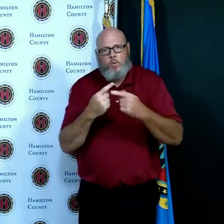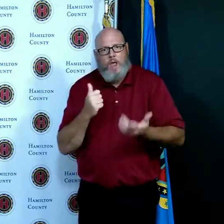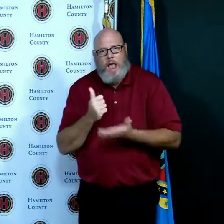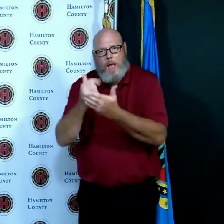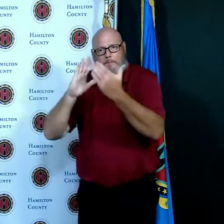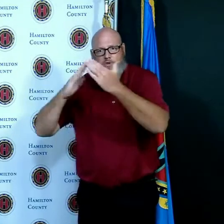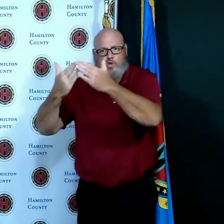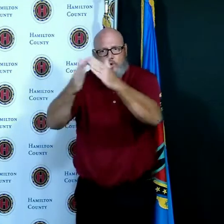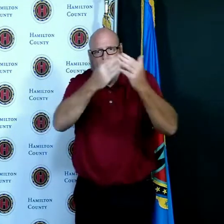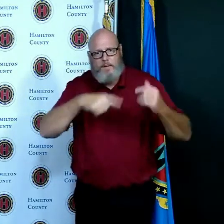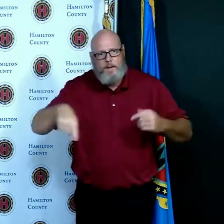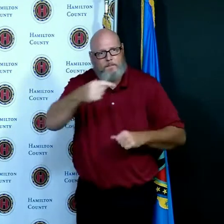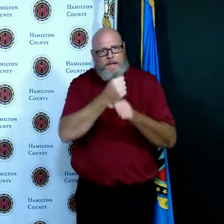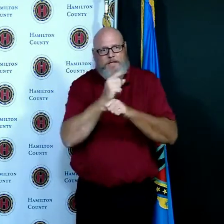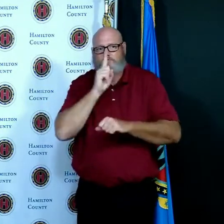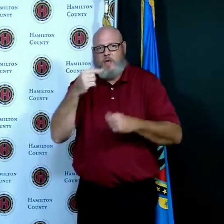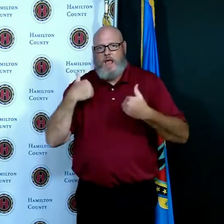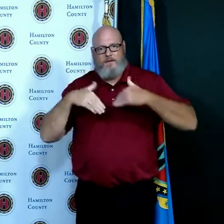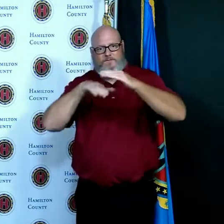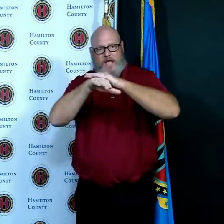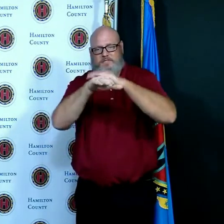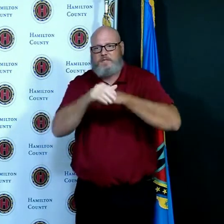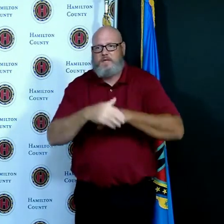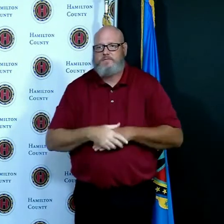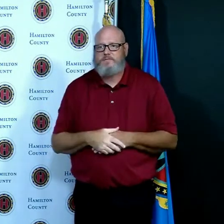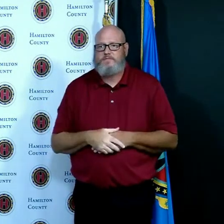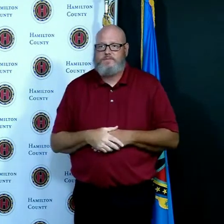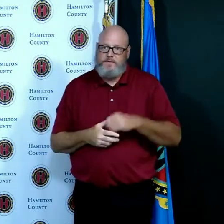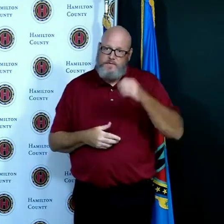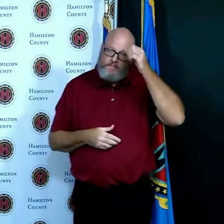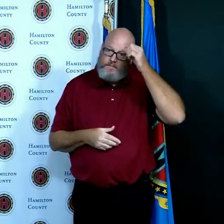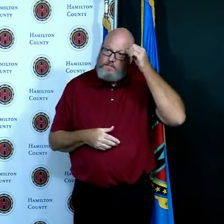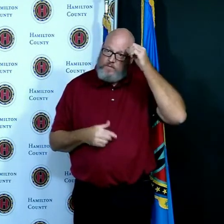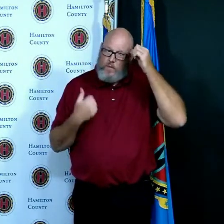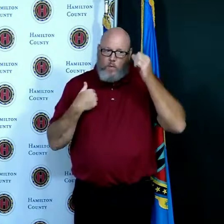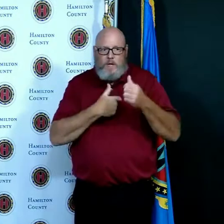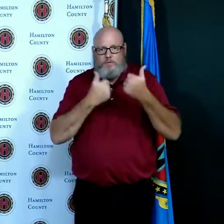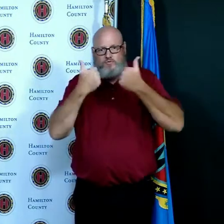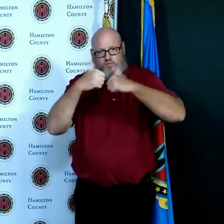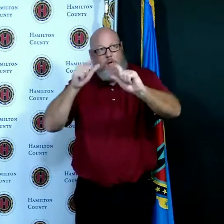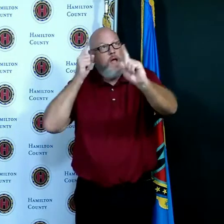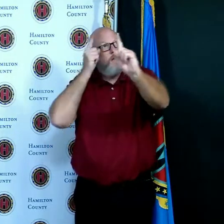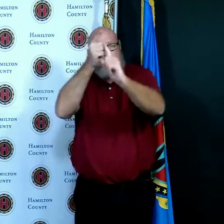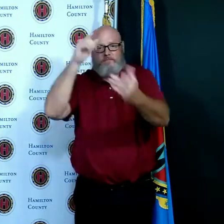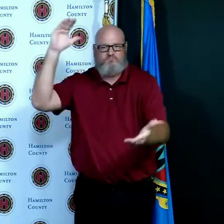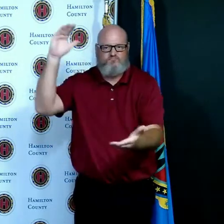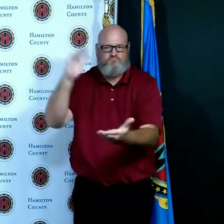tamping down the spread of Covid and Hamilton County so we're very excited about the pop-up testing about the congregate testing